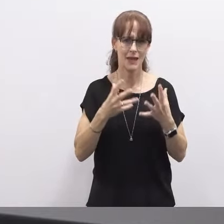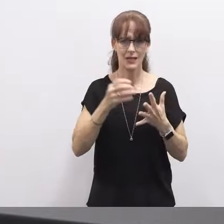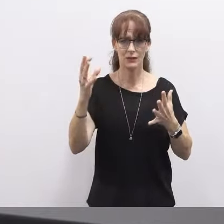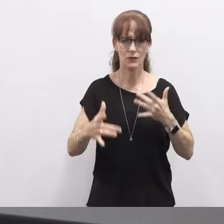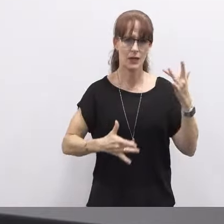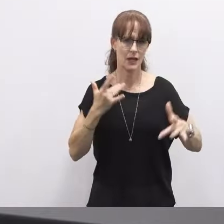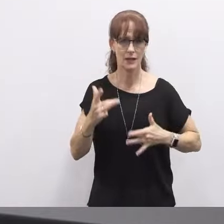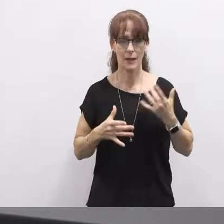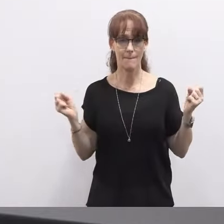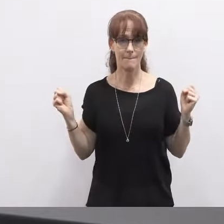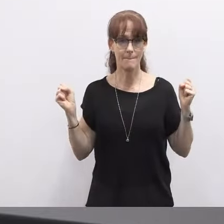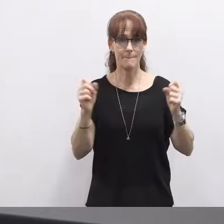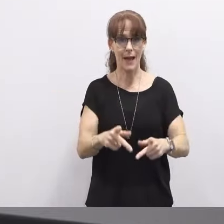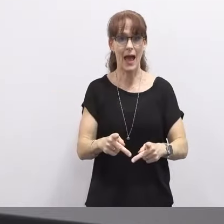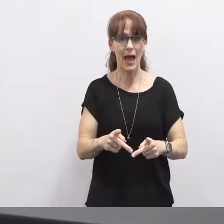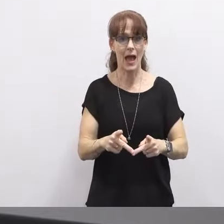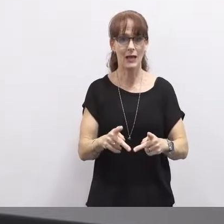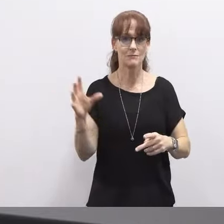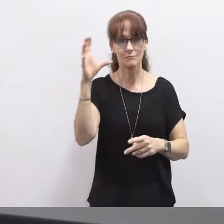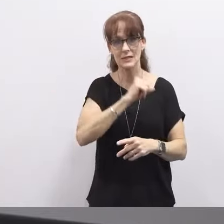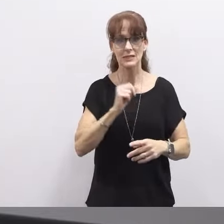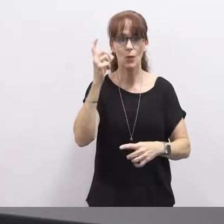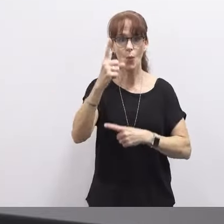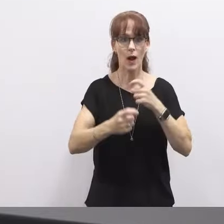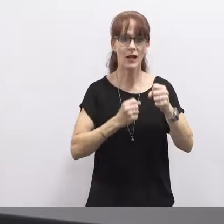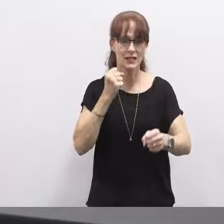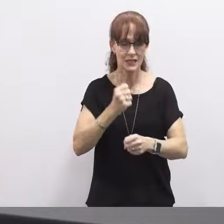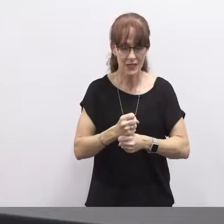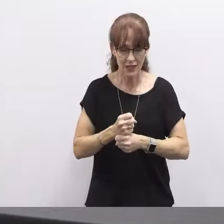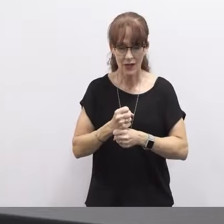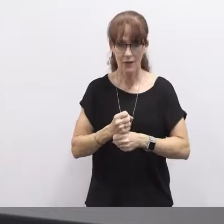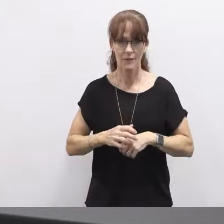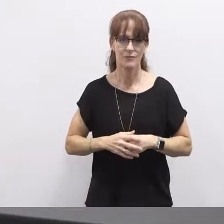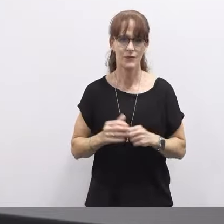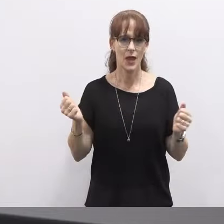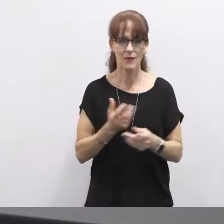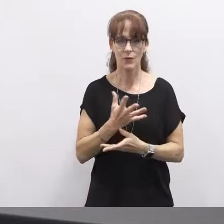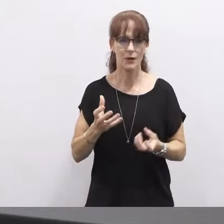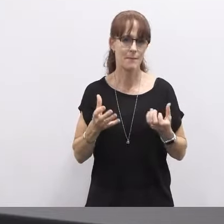from being back after being gone all the past year. And everyone just loves being back in the school spirit